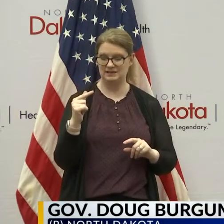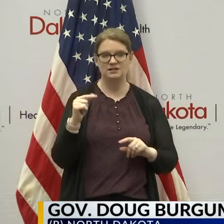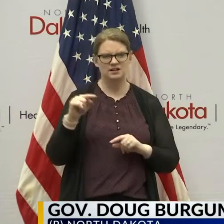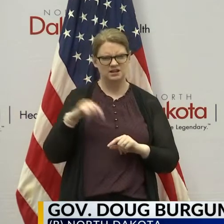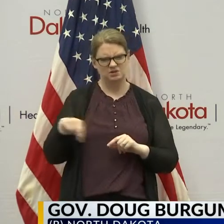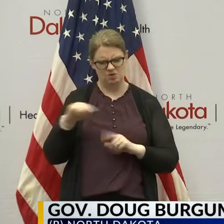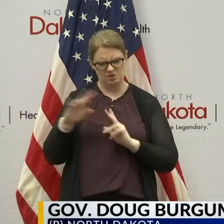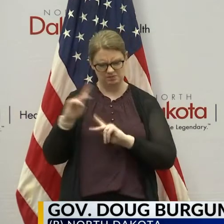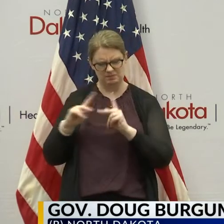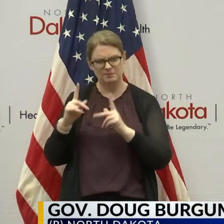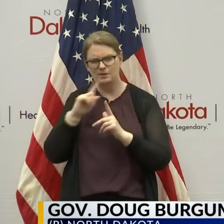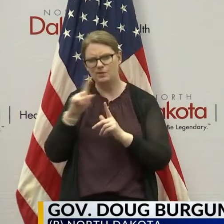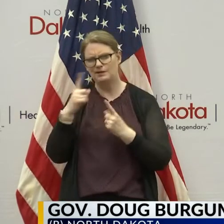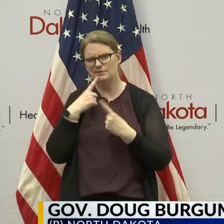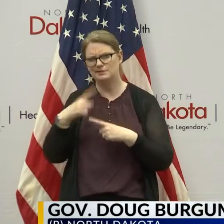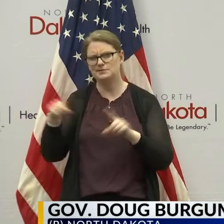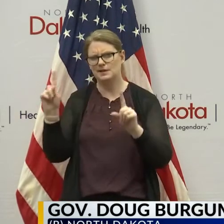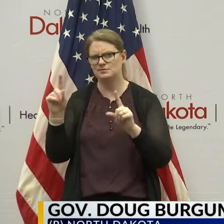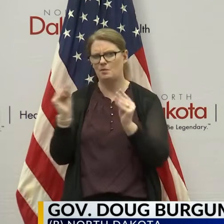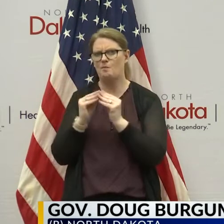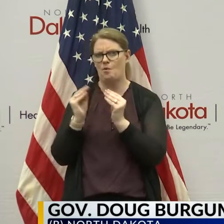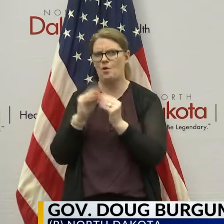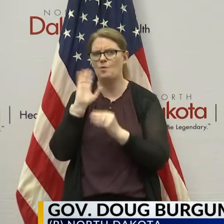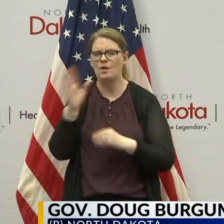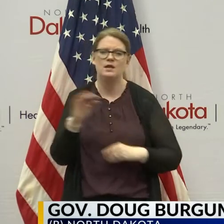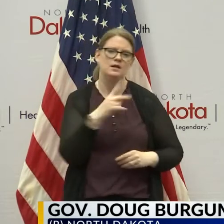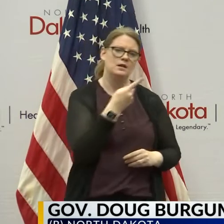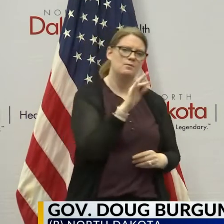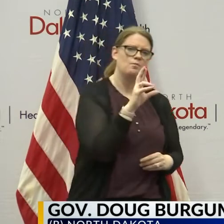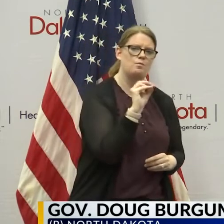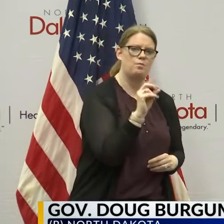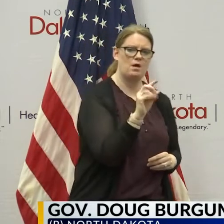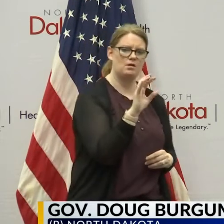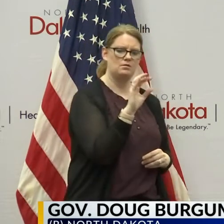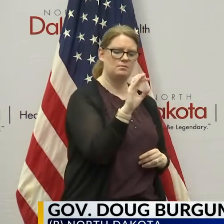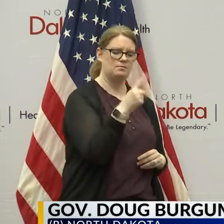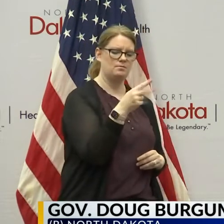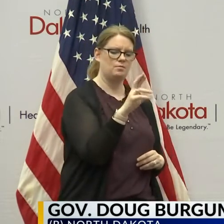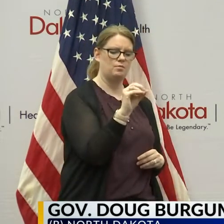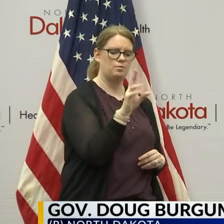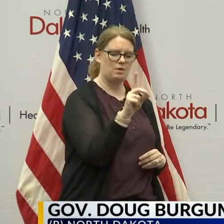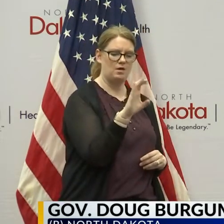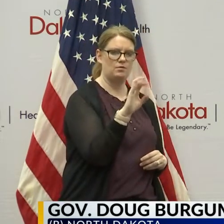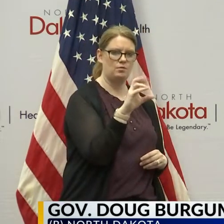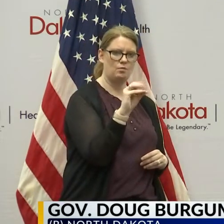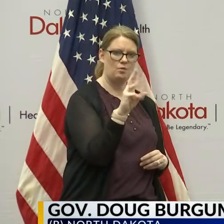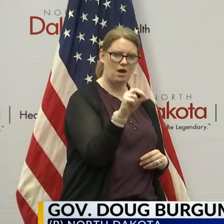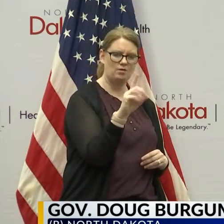LOVED ONES AND ALSO HELP OUR CONTACT TRACER SPEED MUCH MORE PRODUCTIVE. THIS IS A PUBLIC, PRIVATE